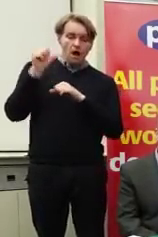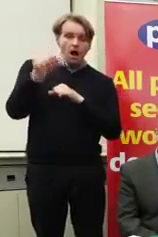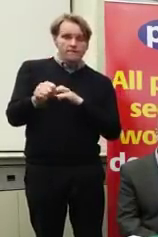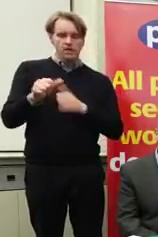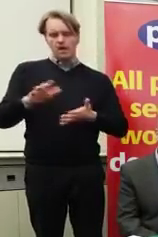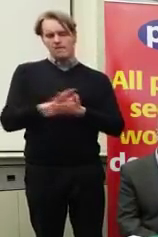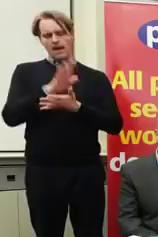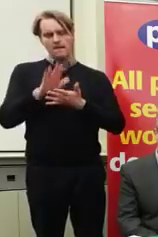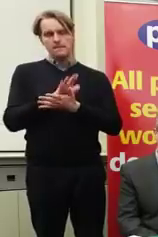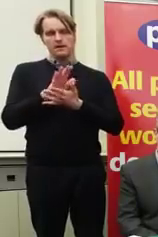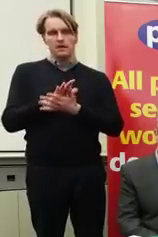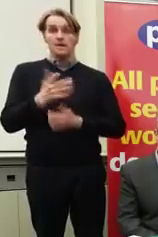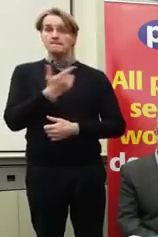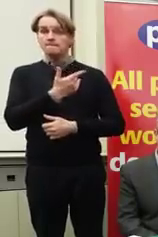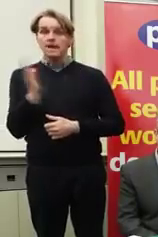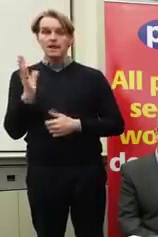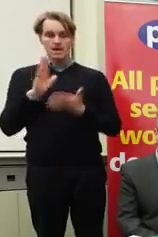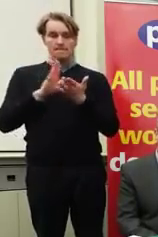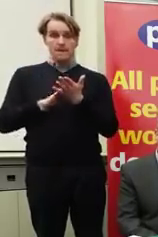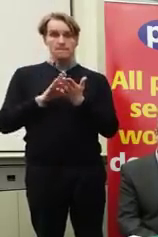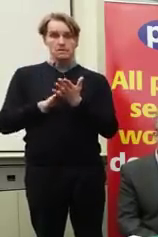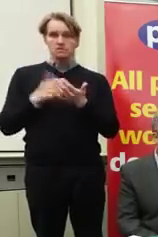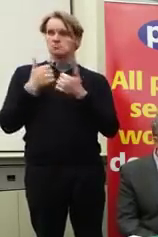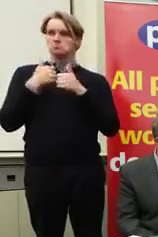now have had many thousands of our members who have received considerable